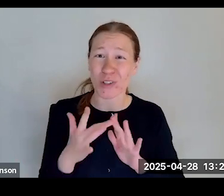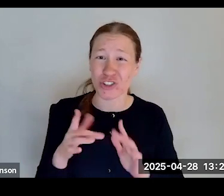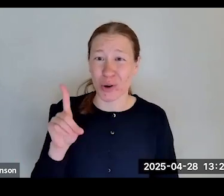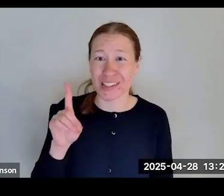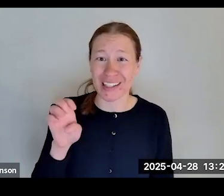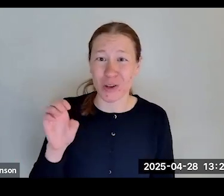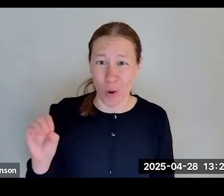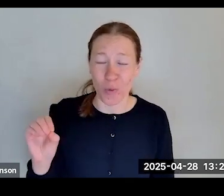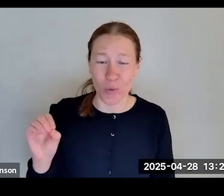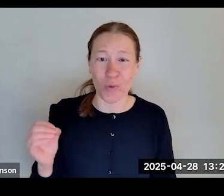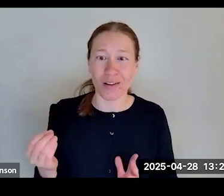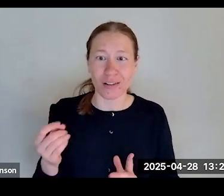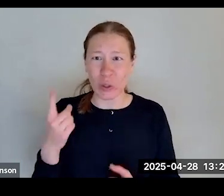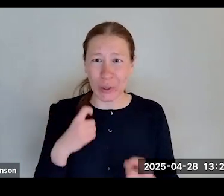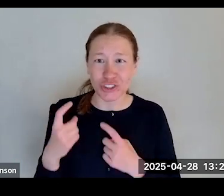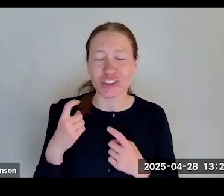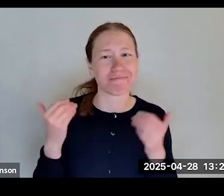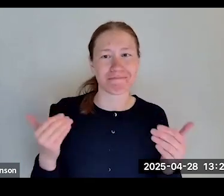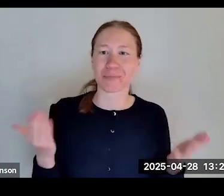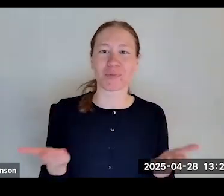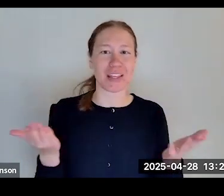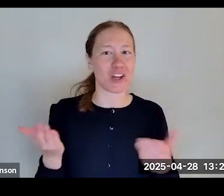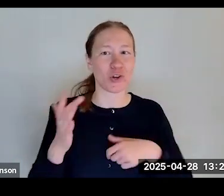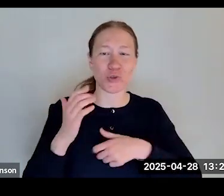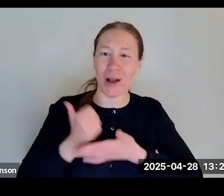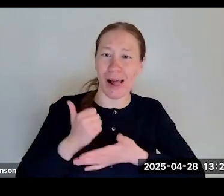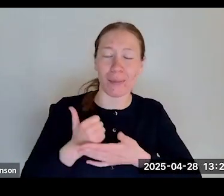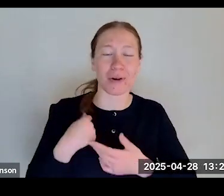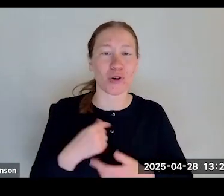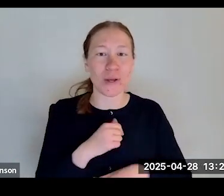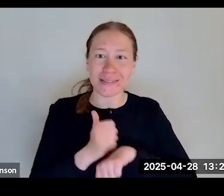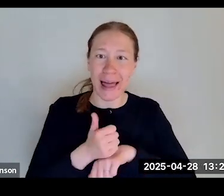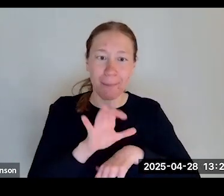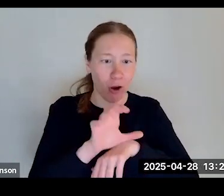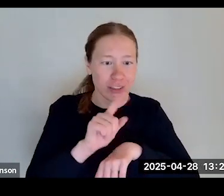if you have questions. We are here to help. We do consultations for employees and the employer,